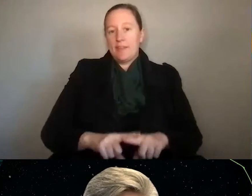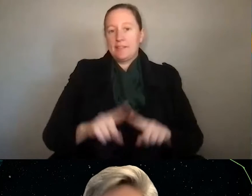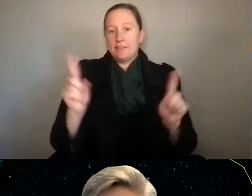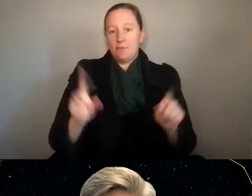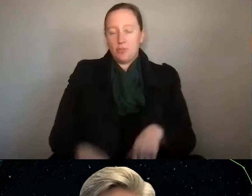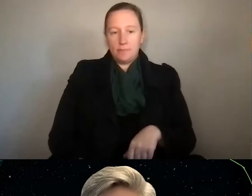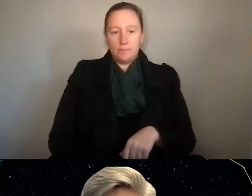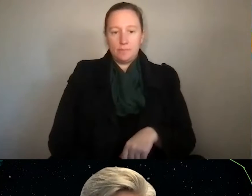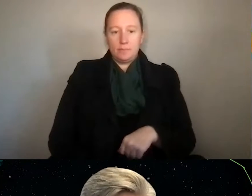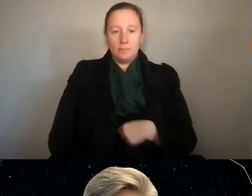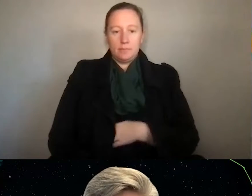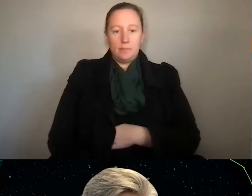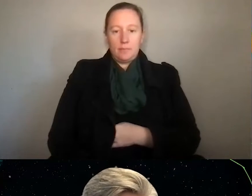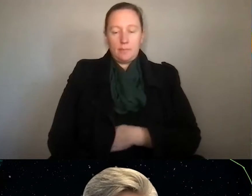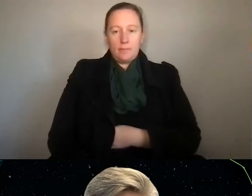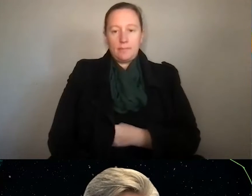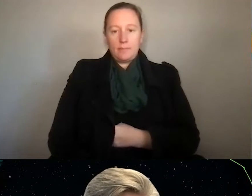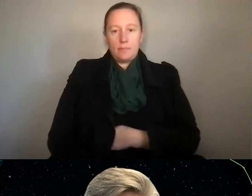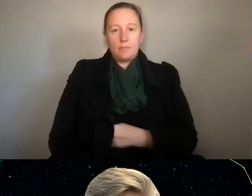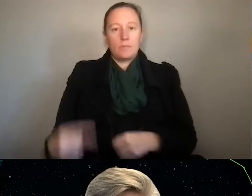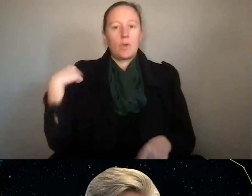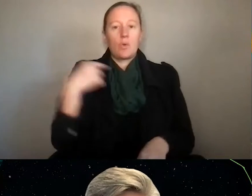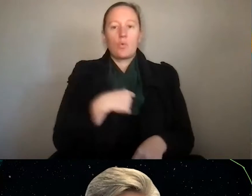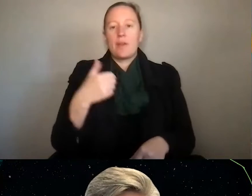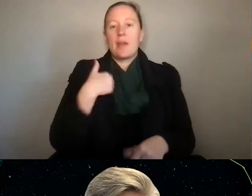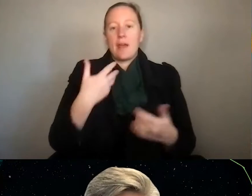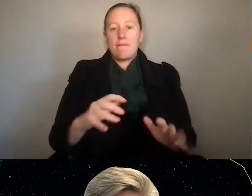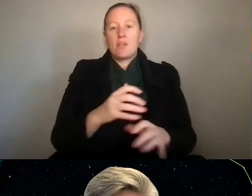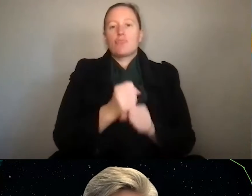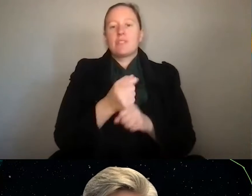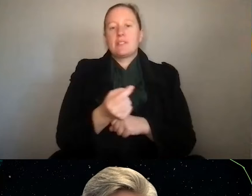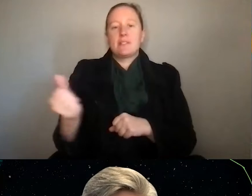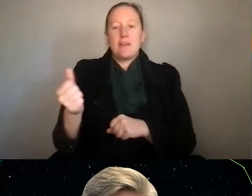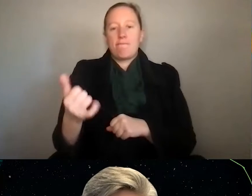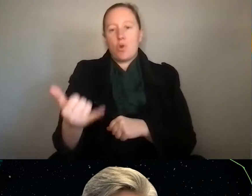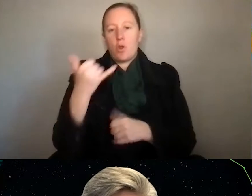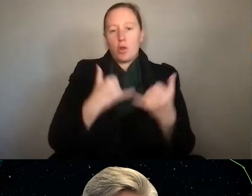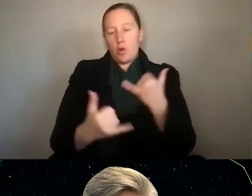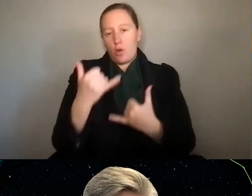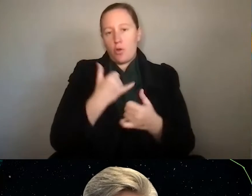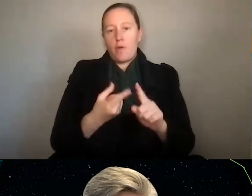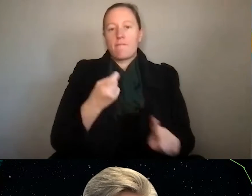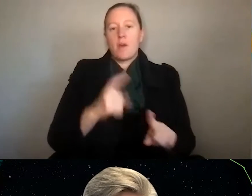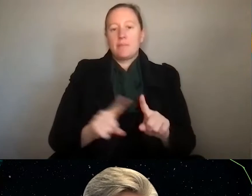To your point, we have received several calls from different individuals from around